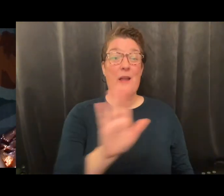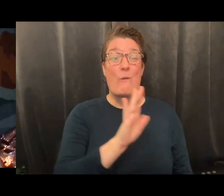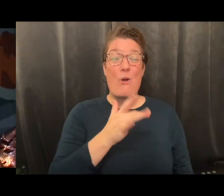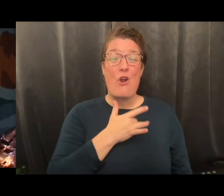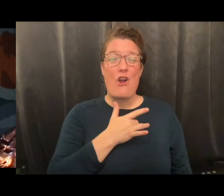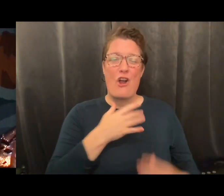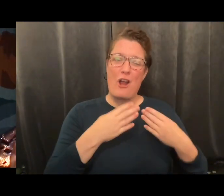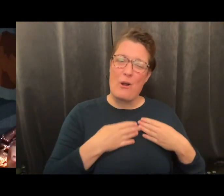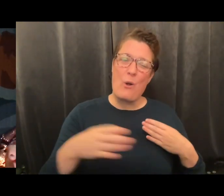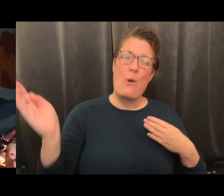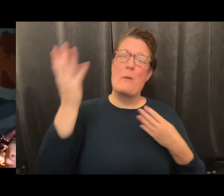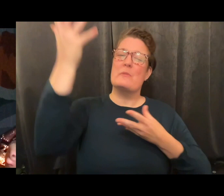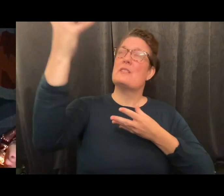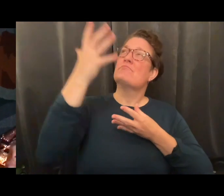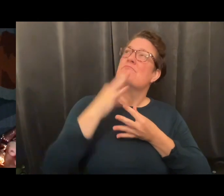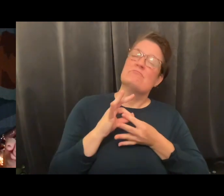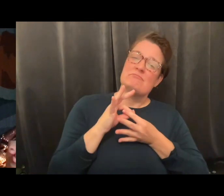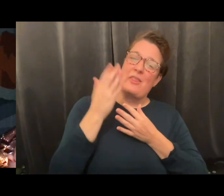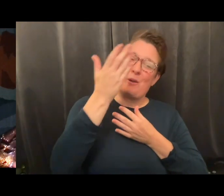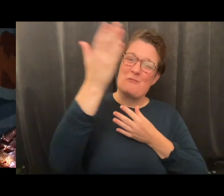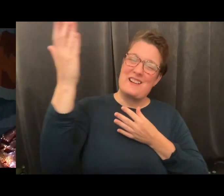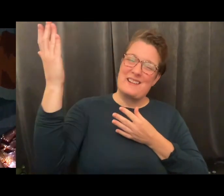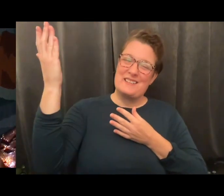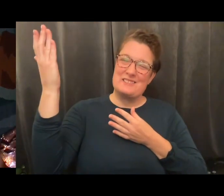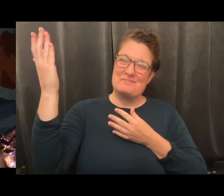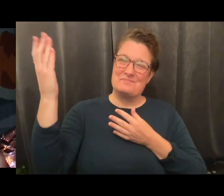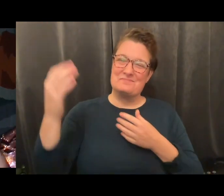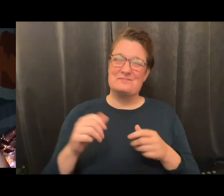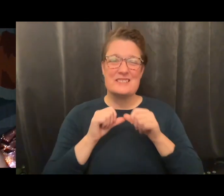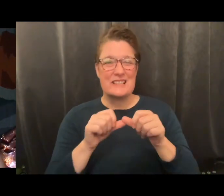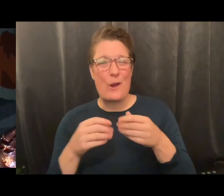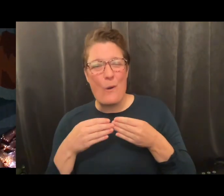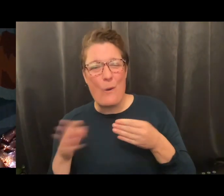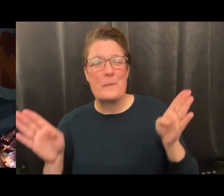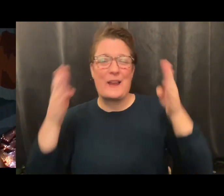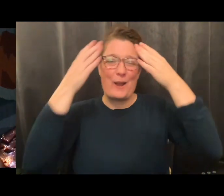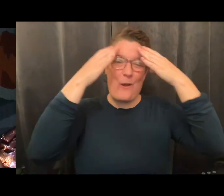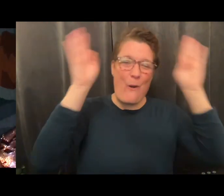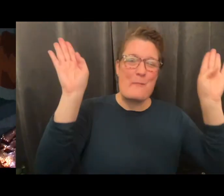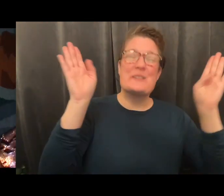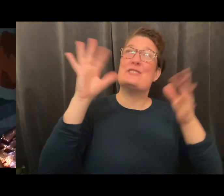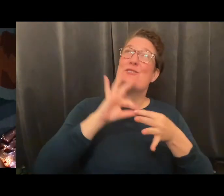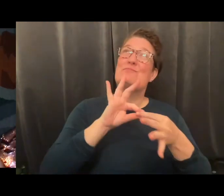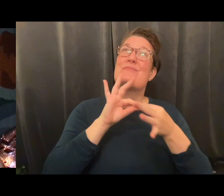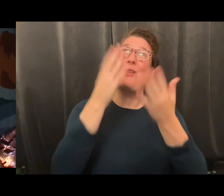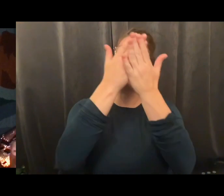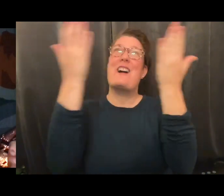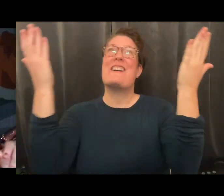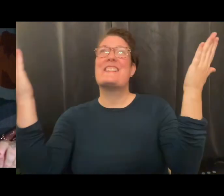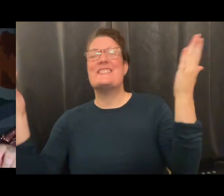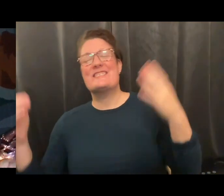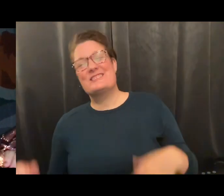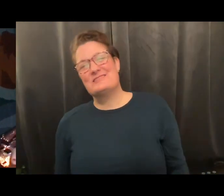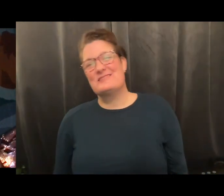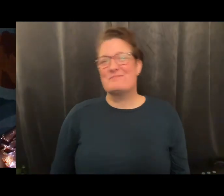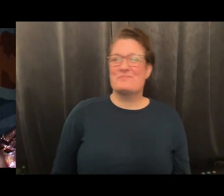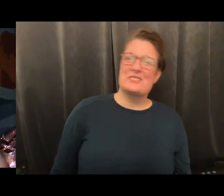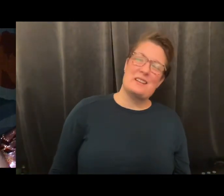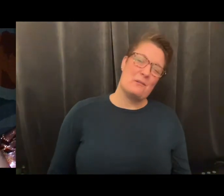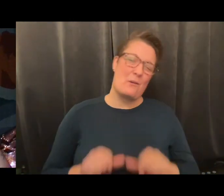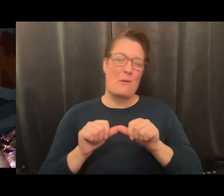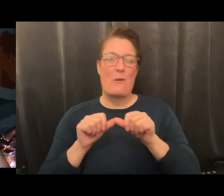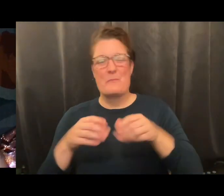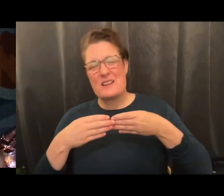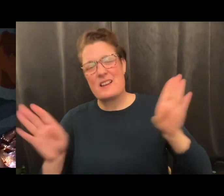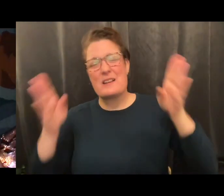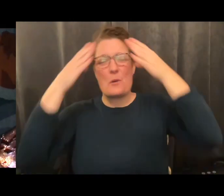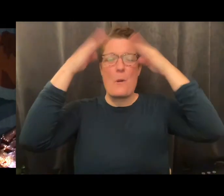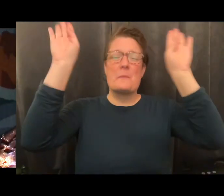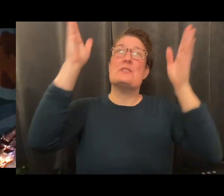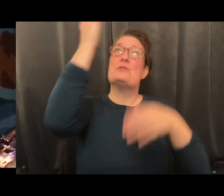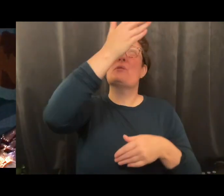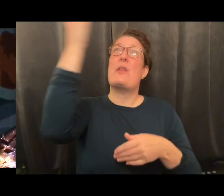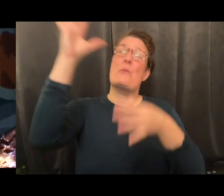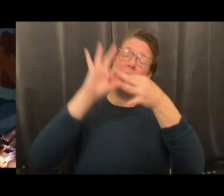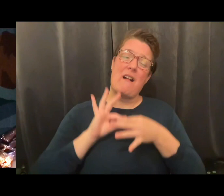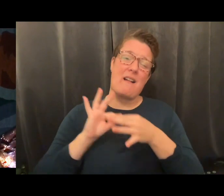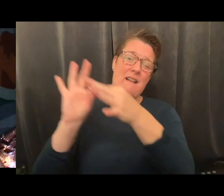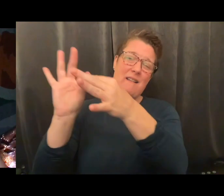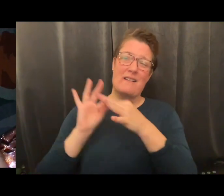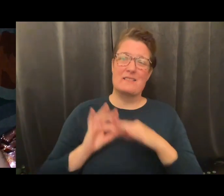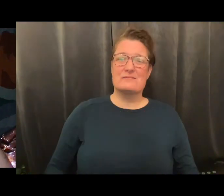Stay open, open to the one.